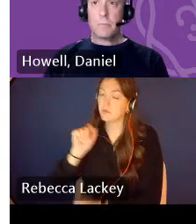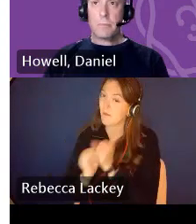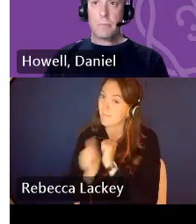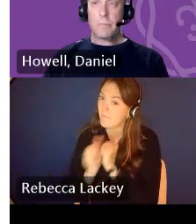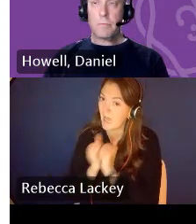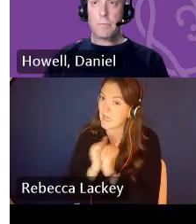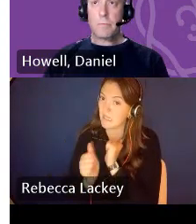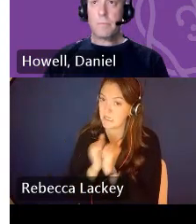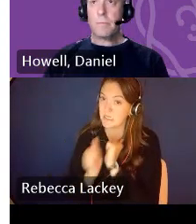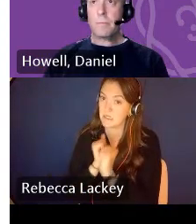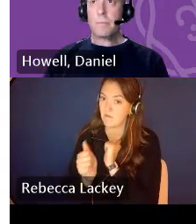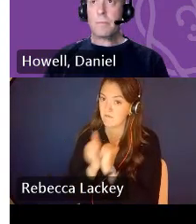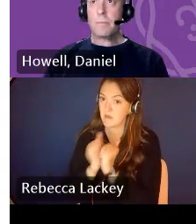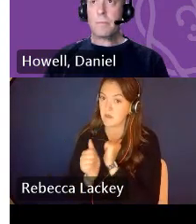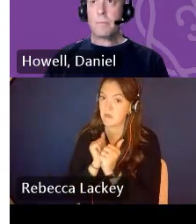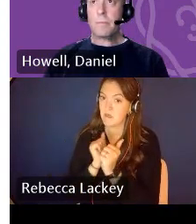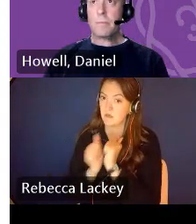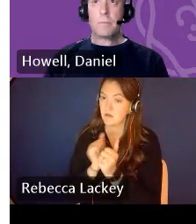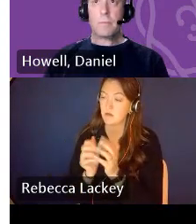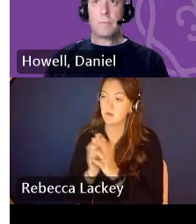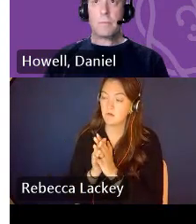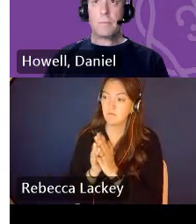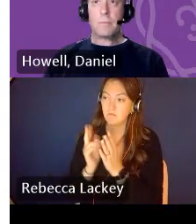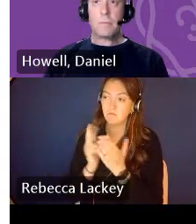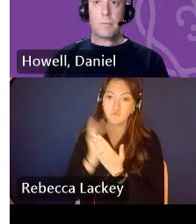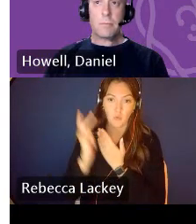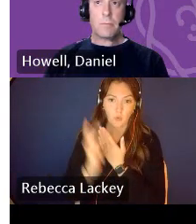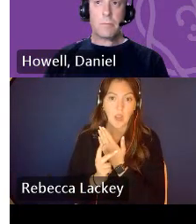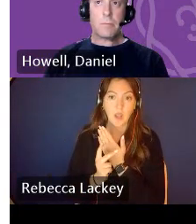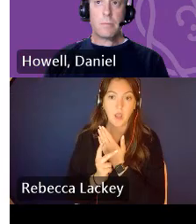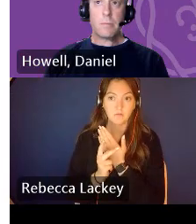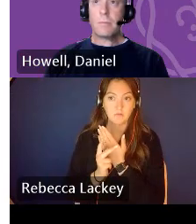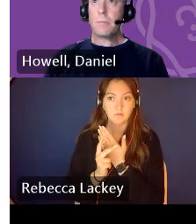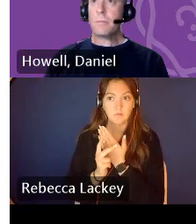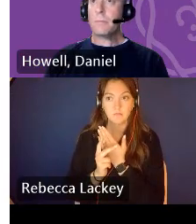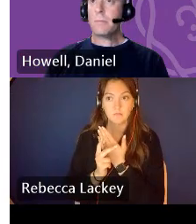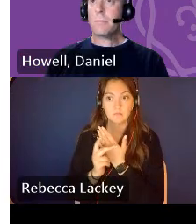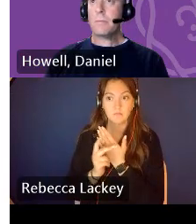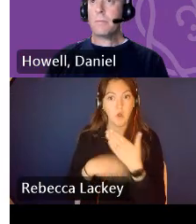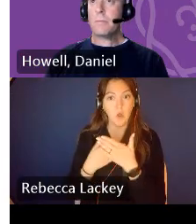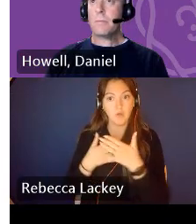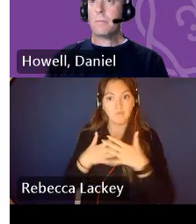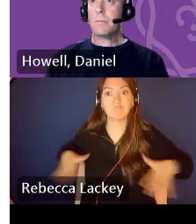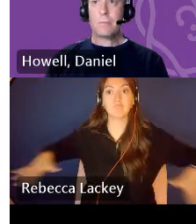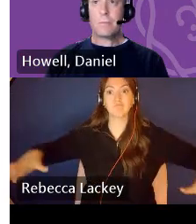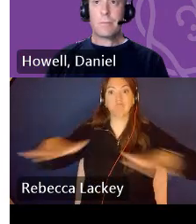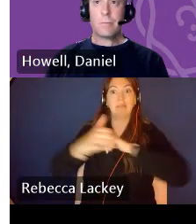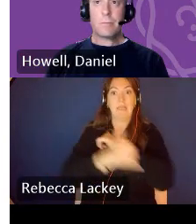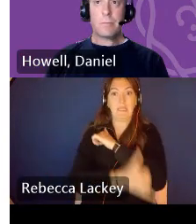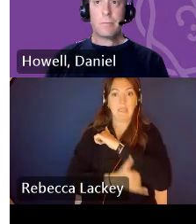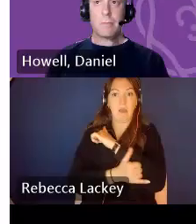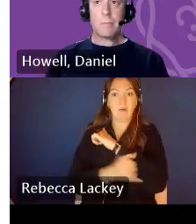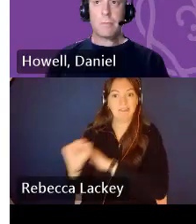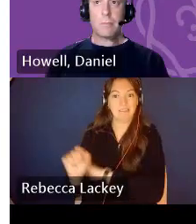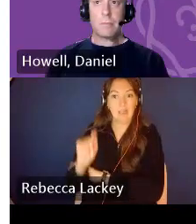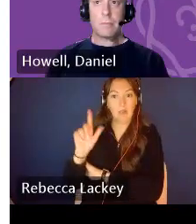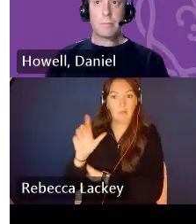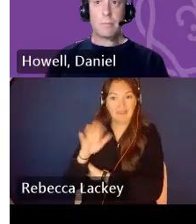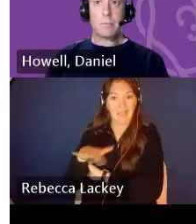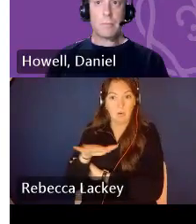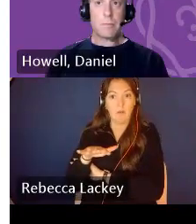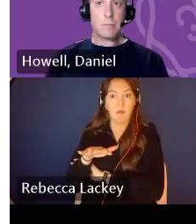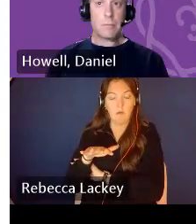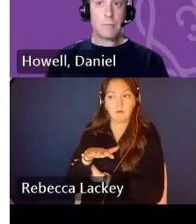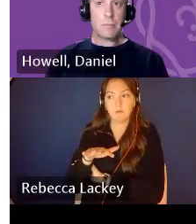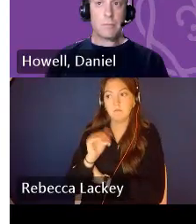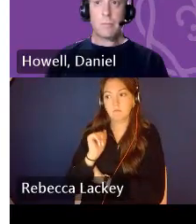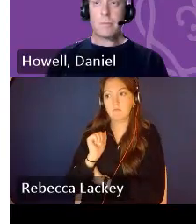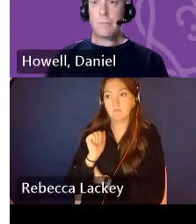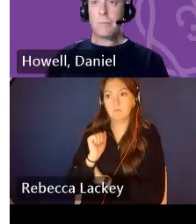um um program with all the uh surrounding counties in the St. area and um you know